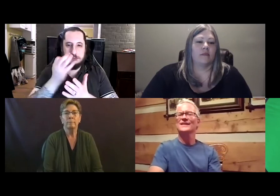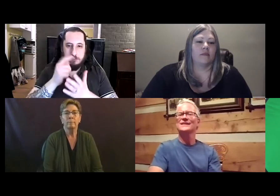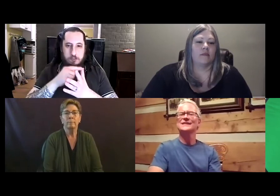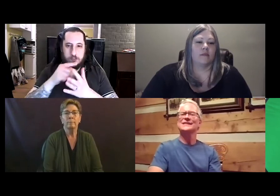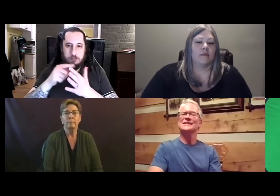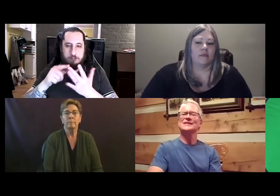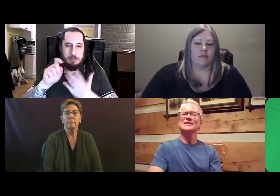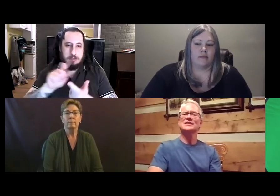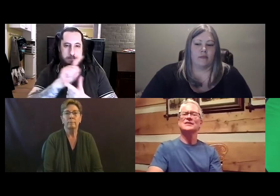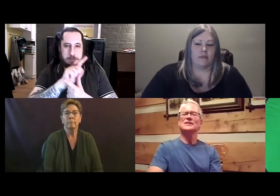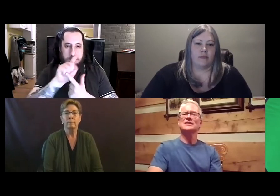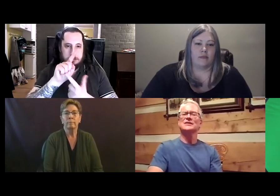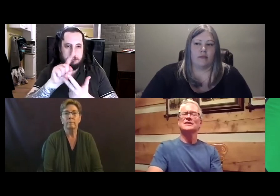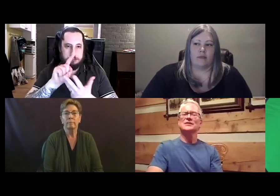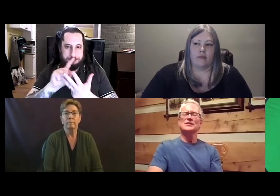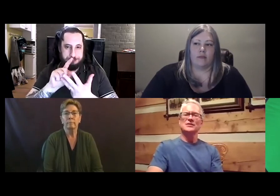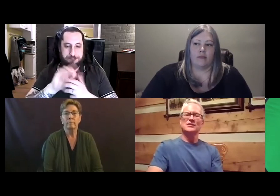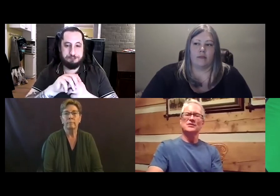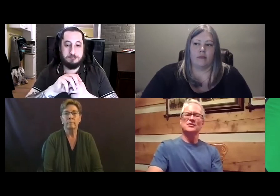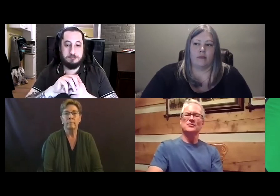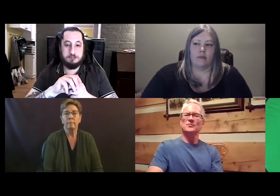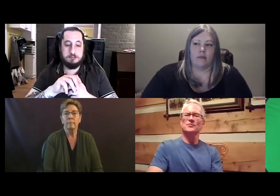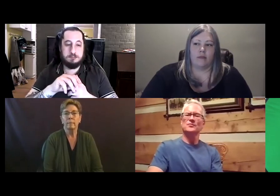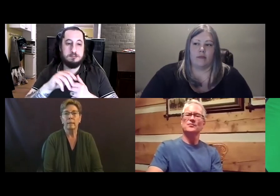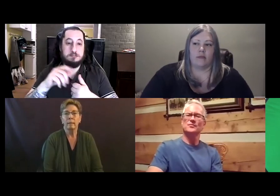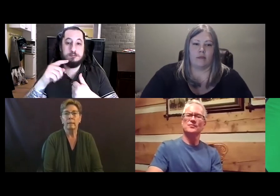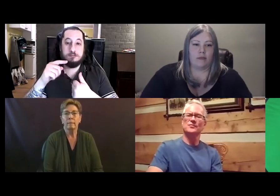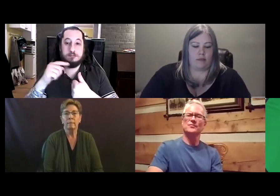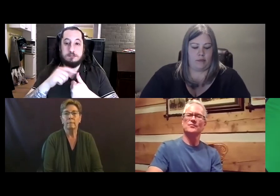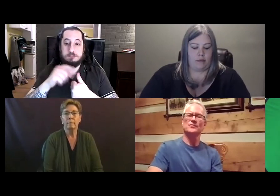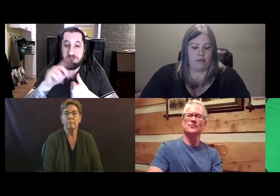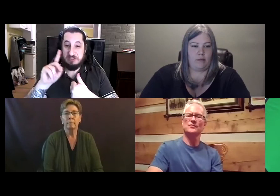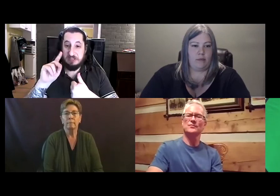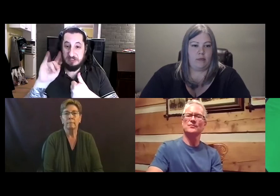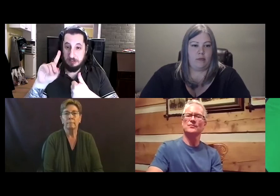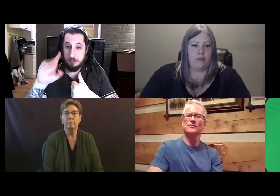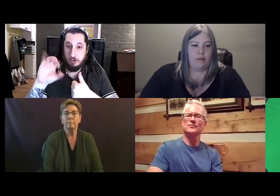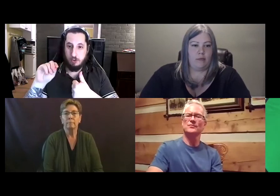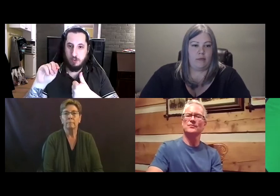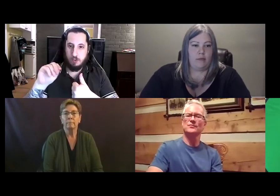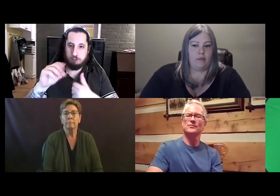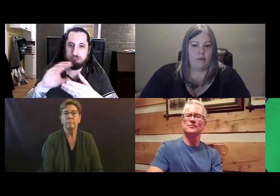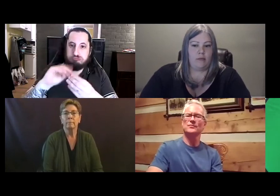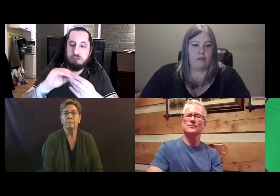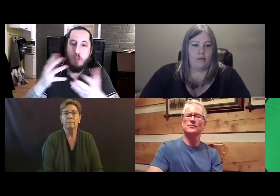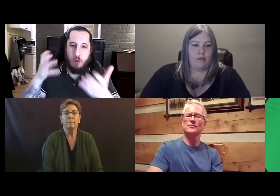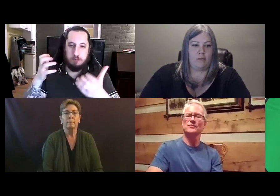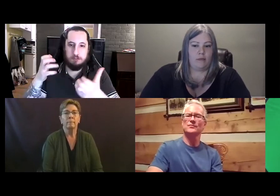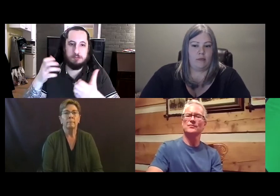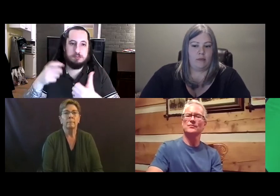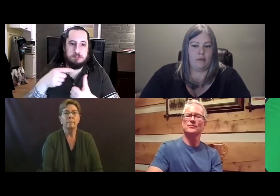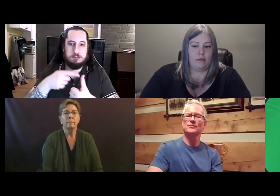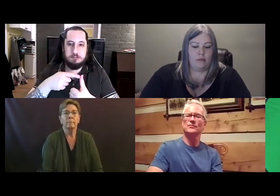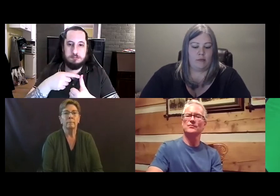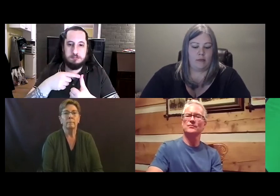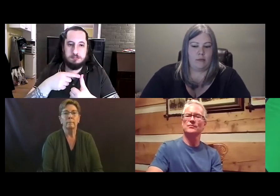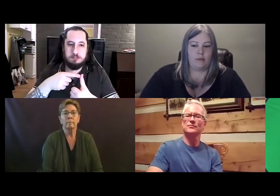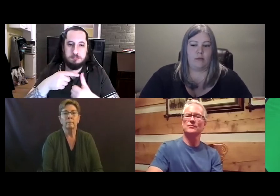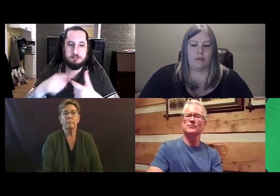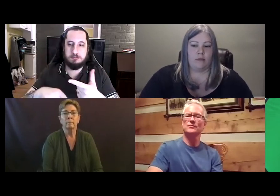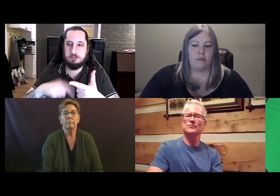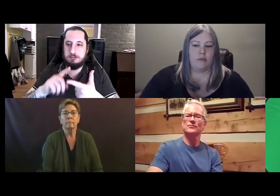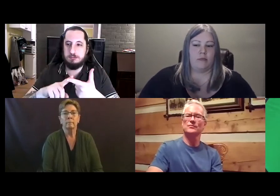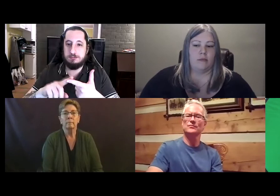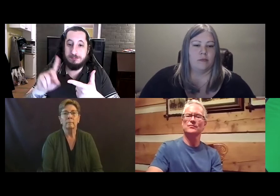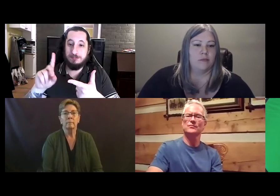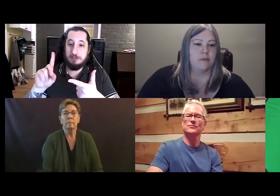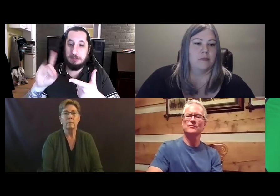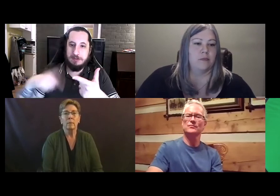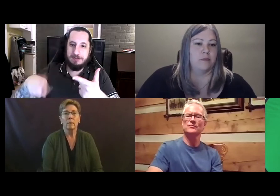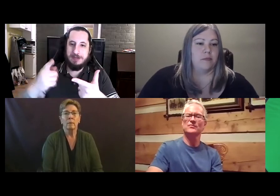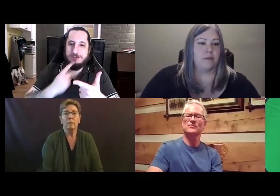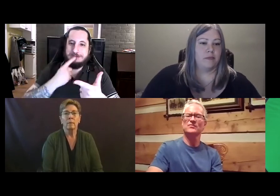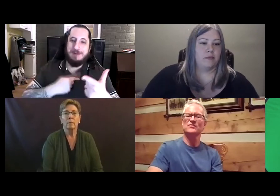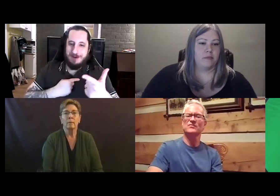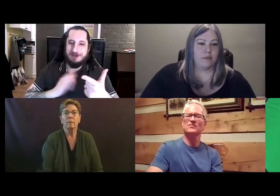We recommended because the assessments met several criteria.